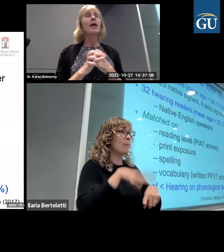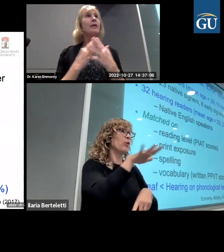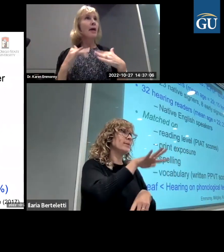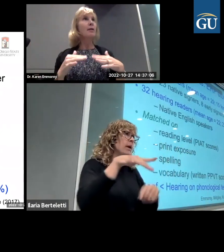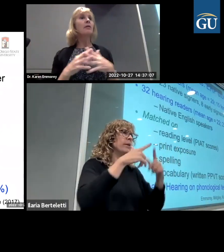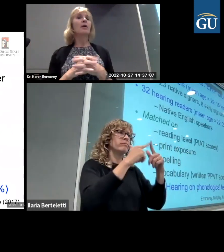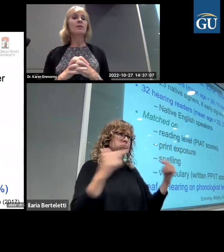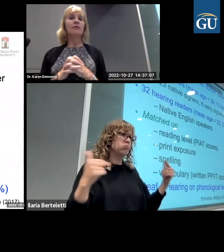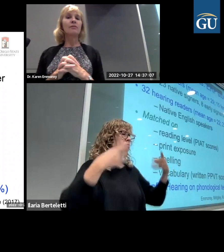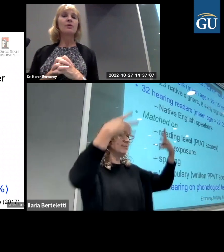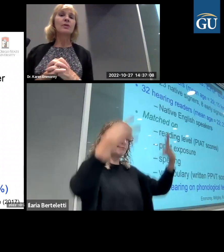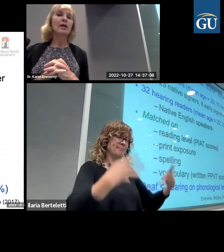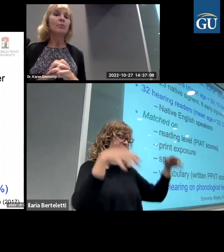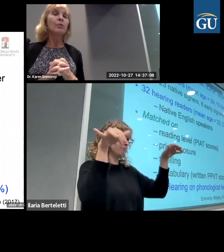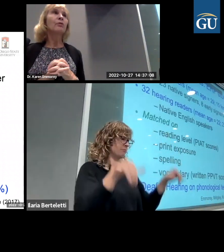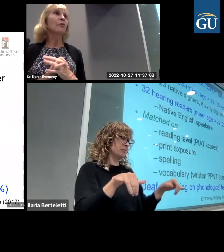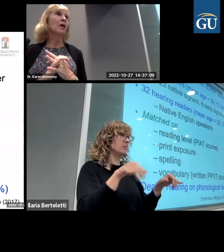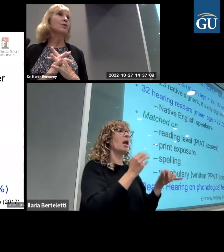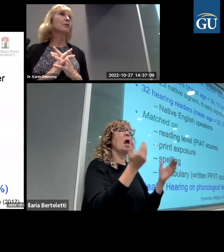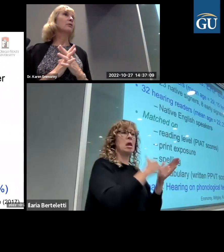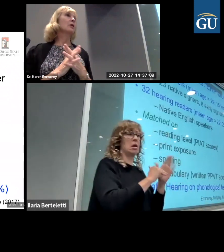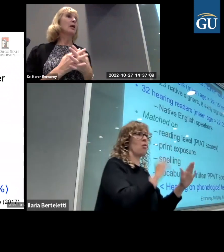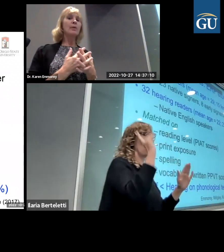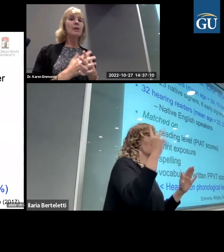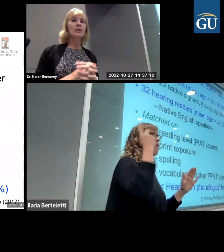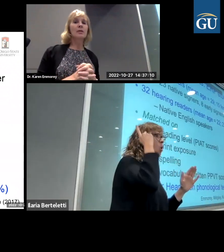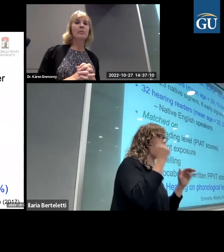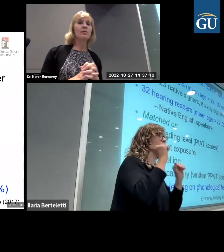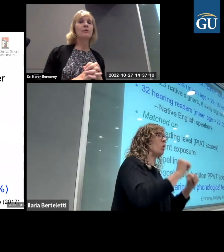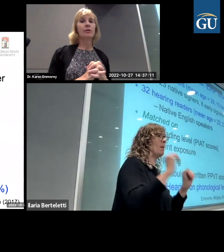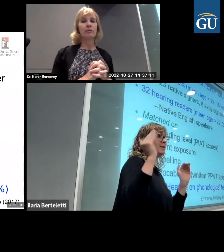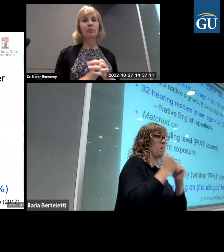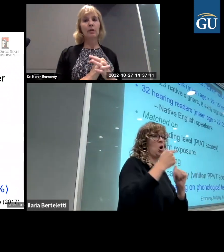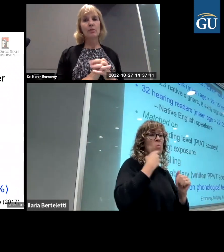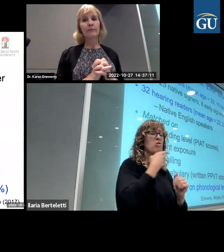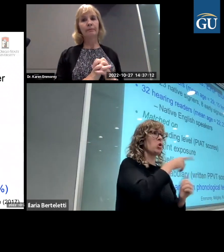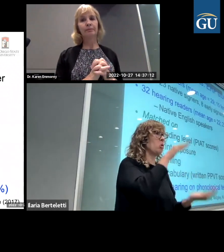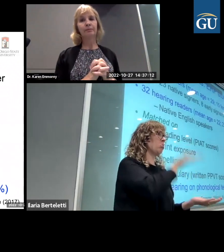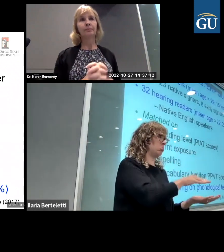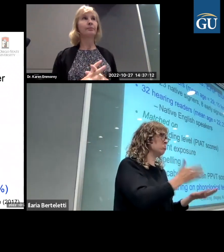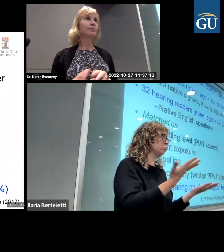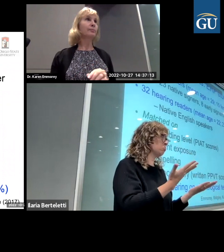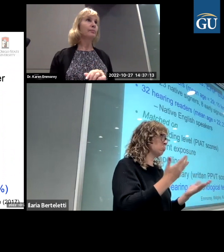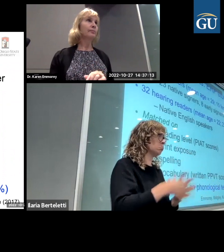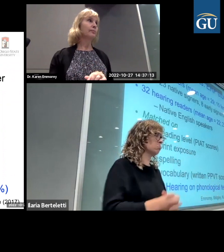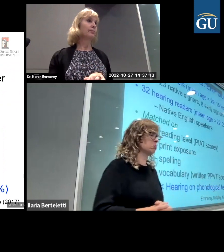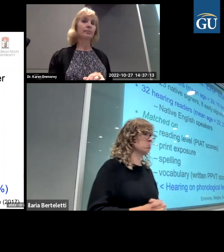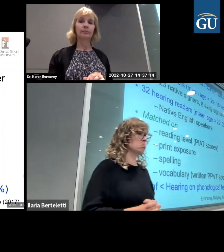so they saw, while they were undergoing eeg measuring or measurements um either words or symbol strings,